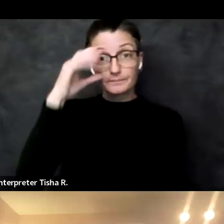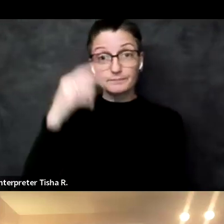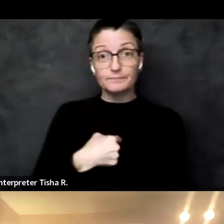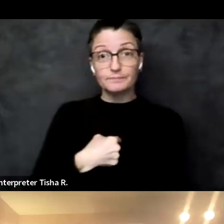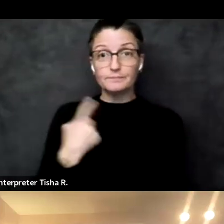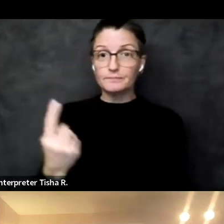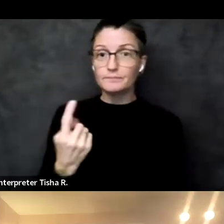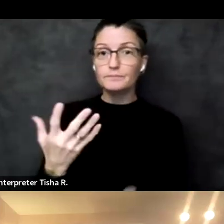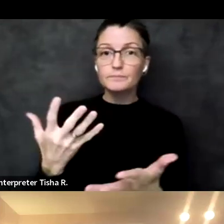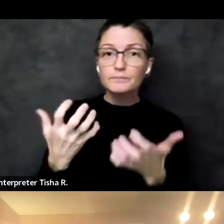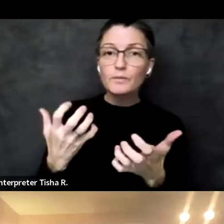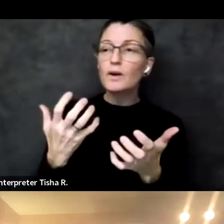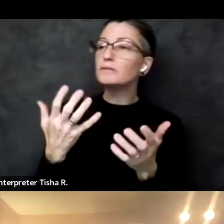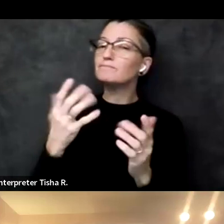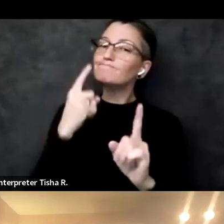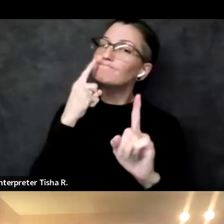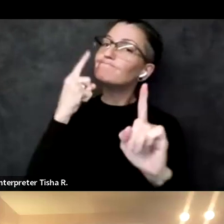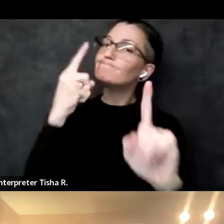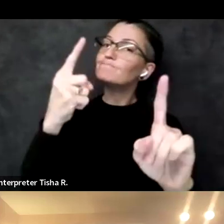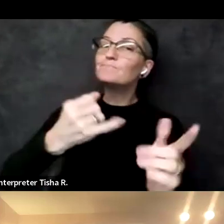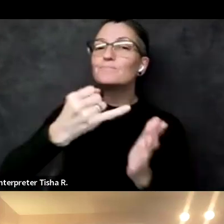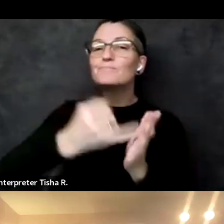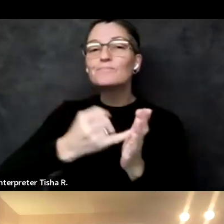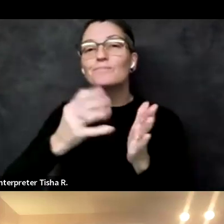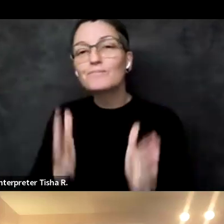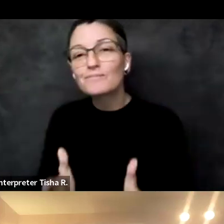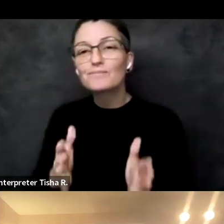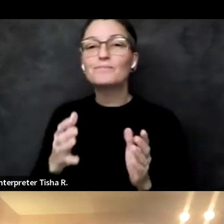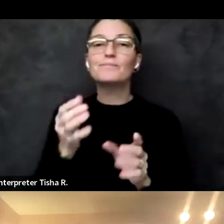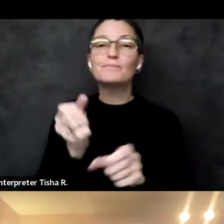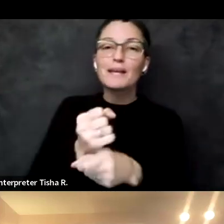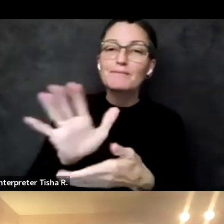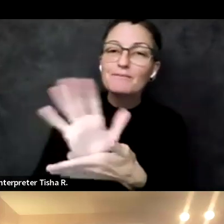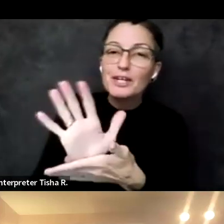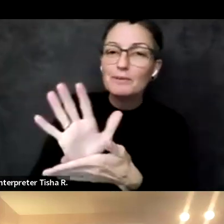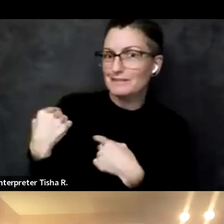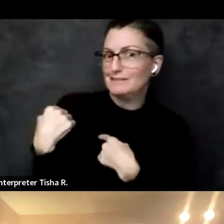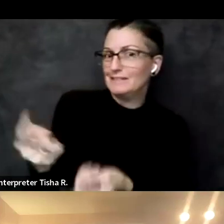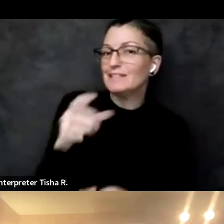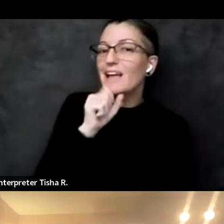artist and a filmmaker, since probably since I was eight years old.